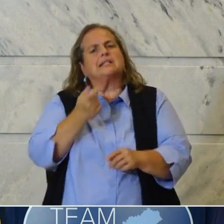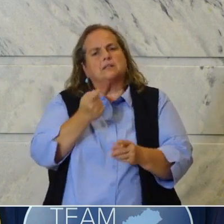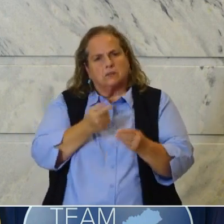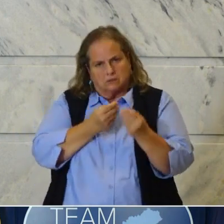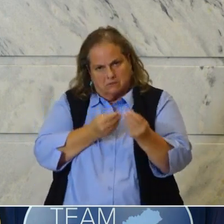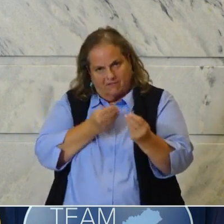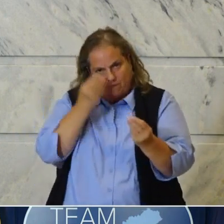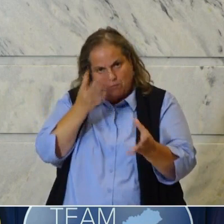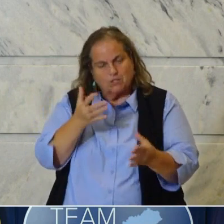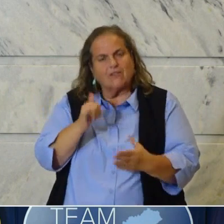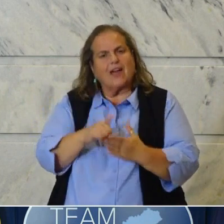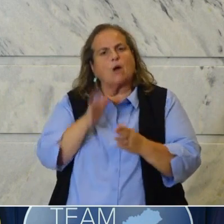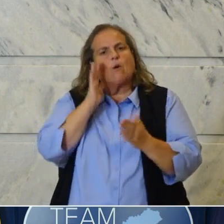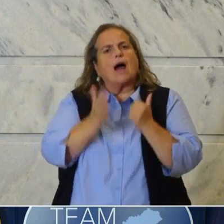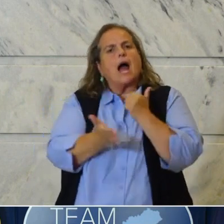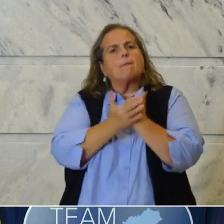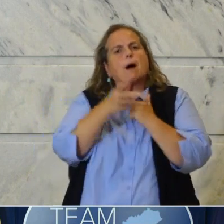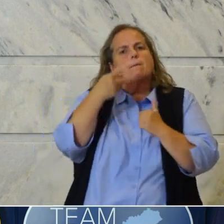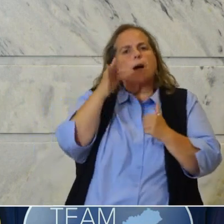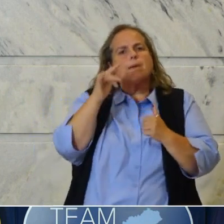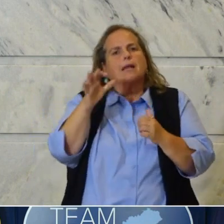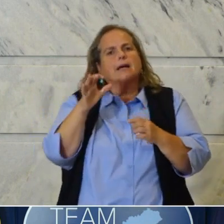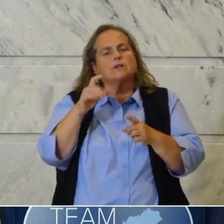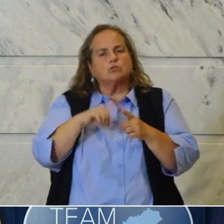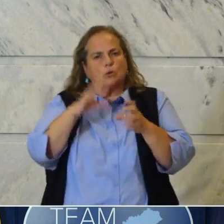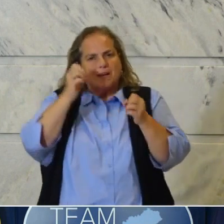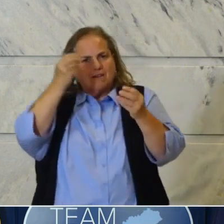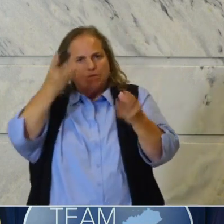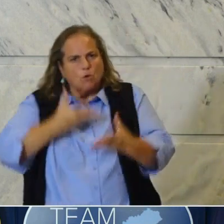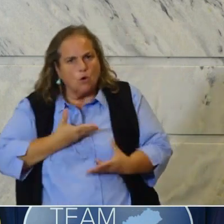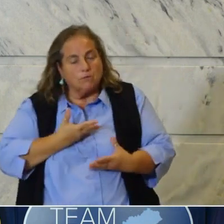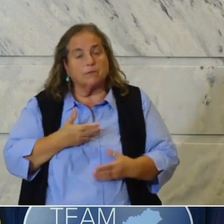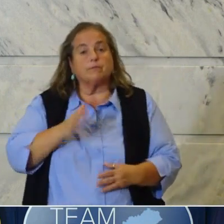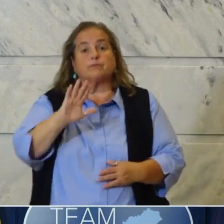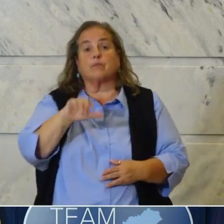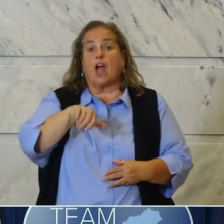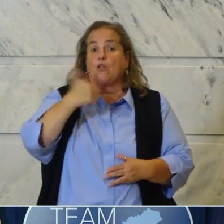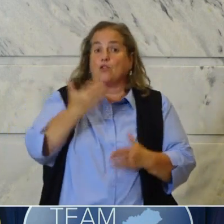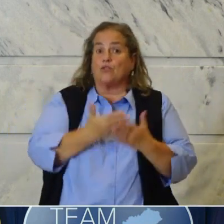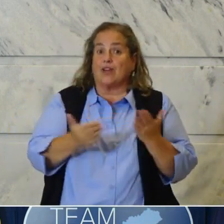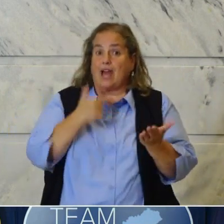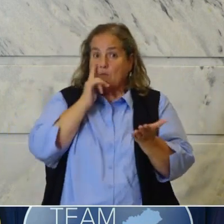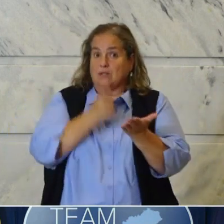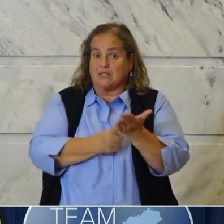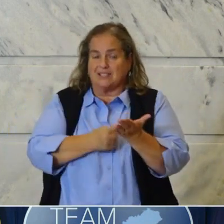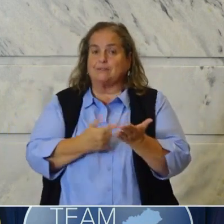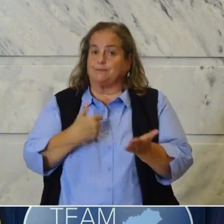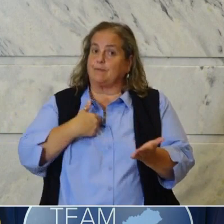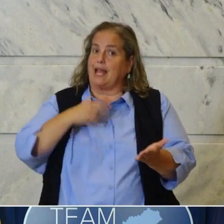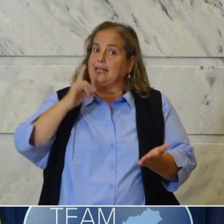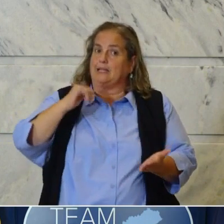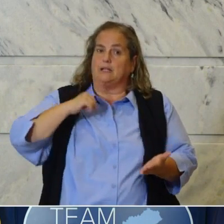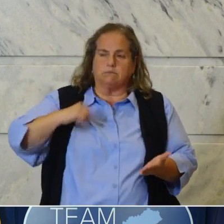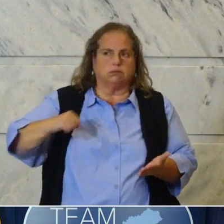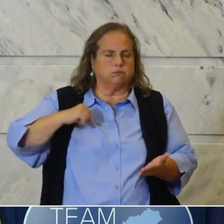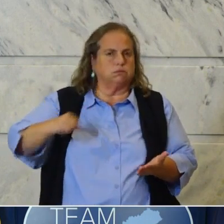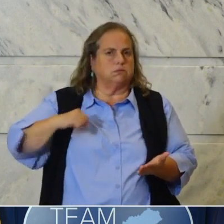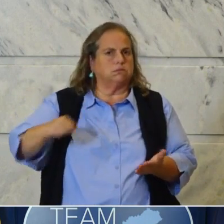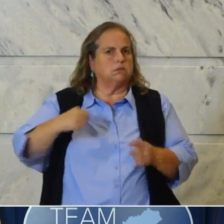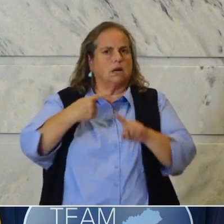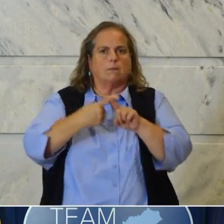work on and I will own this. I resisted for over a month or longer the call out